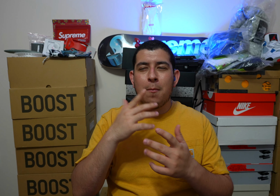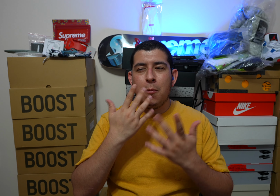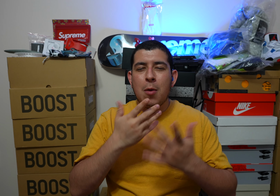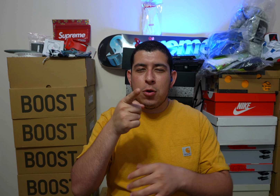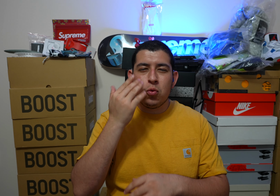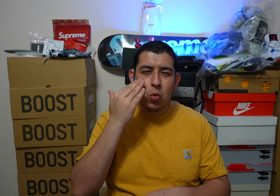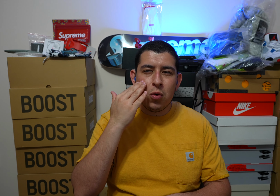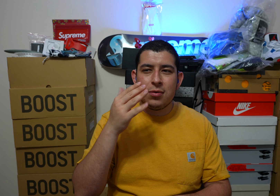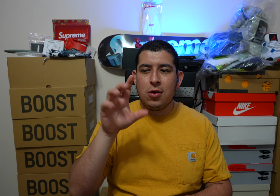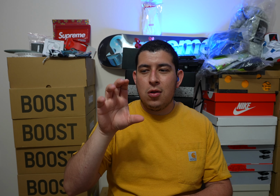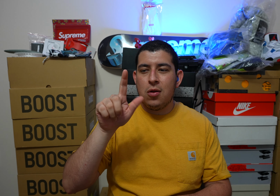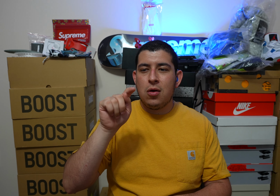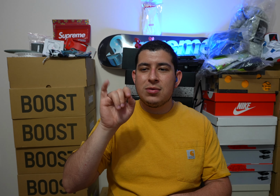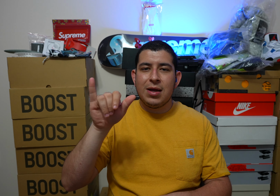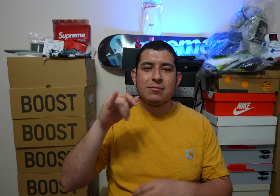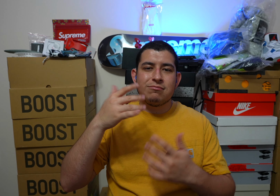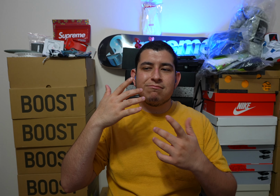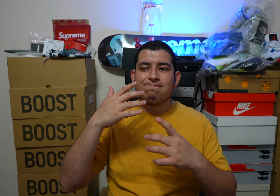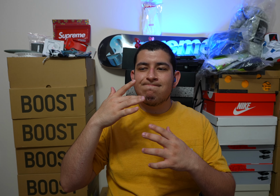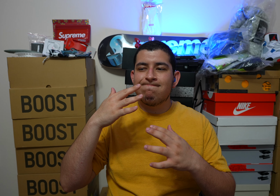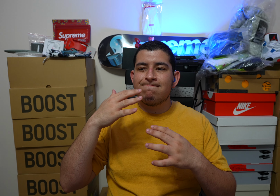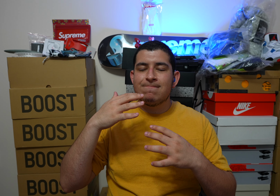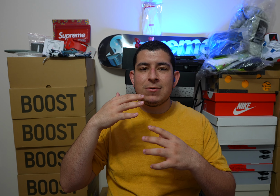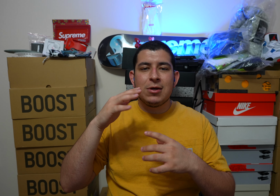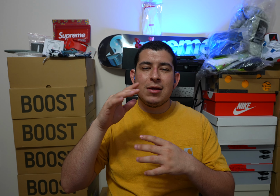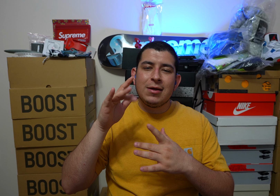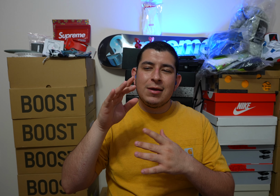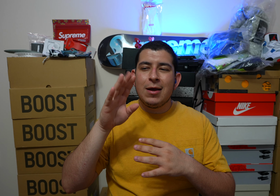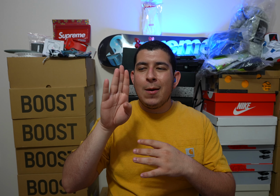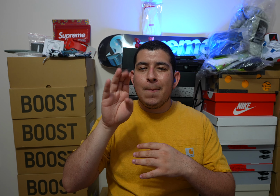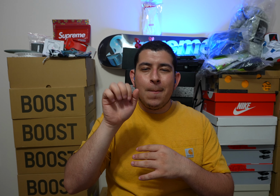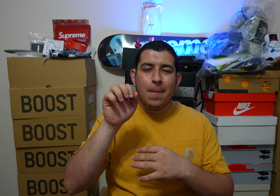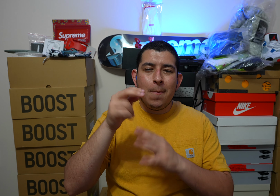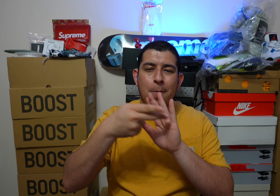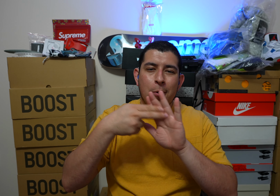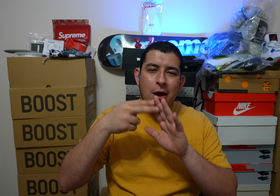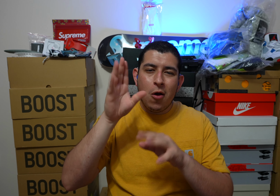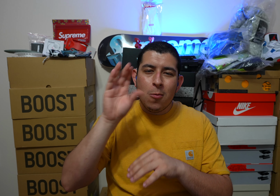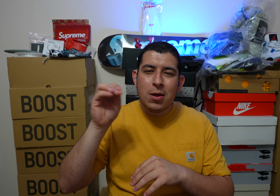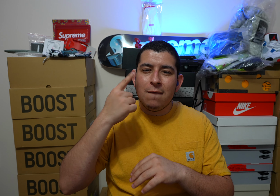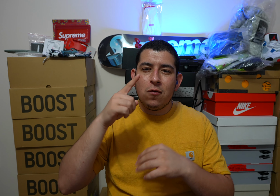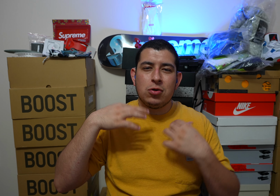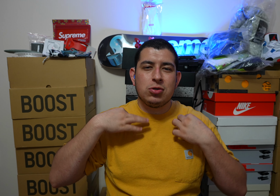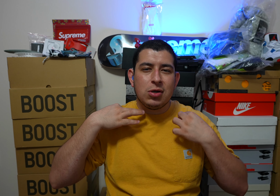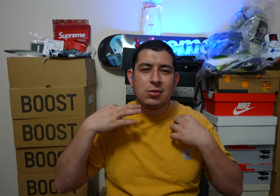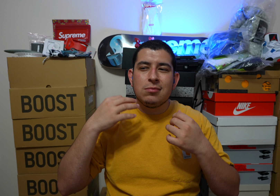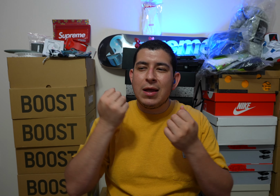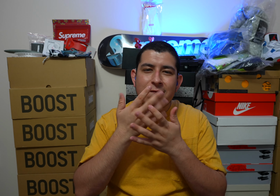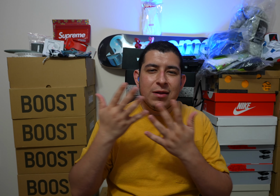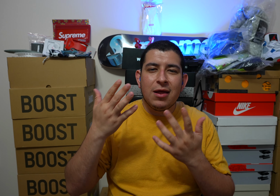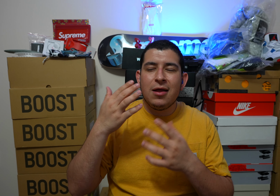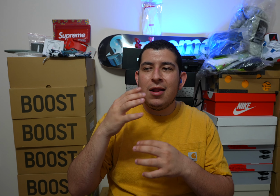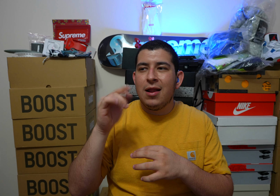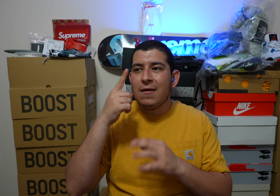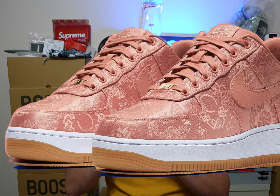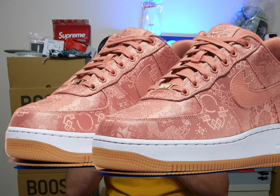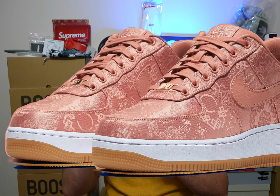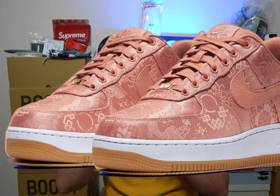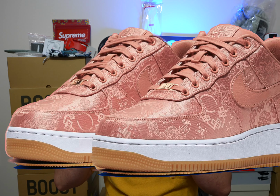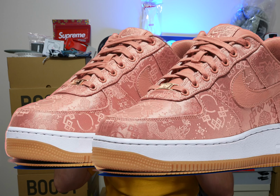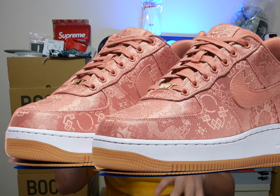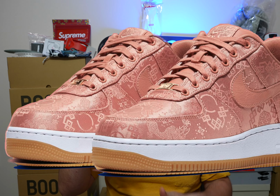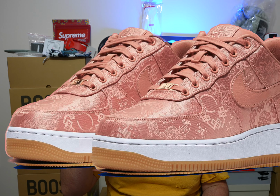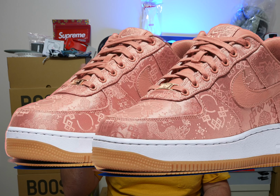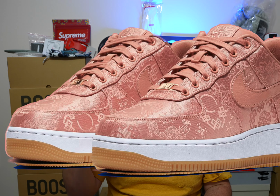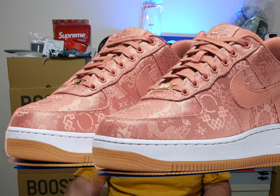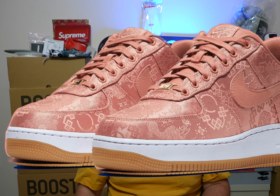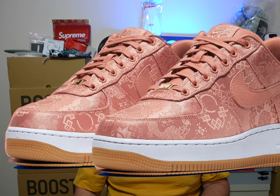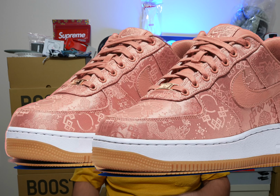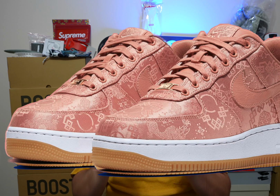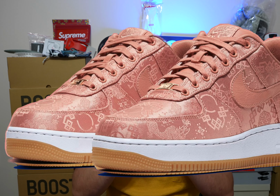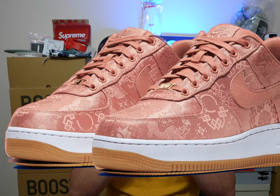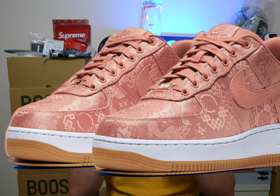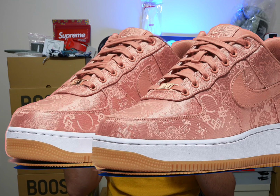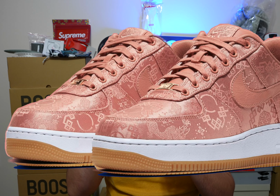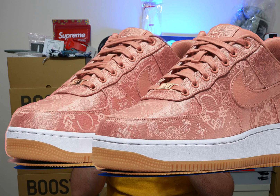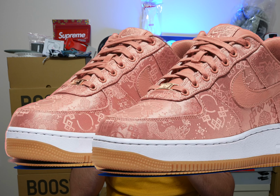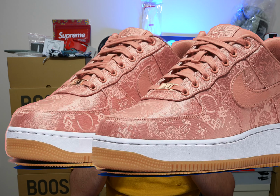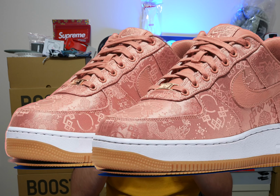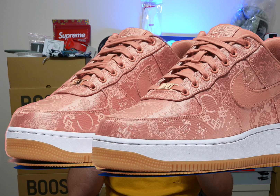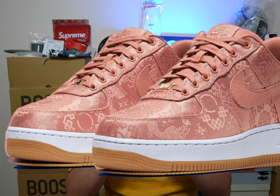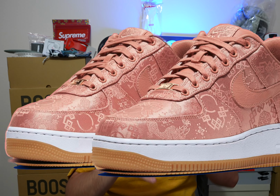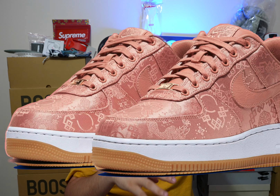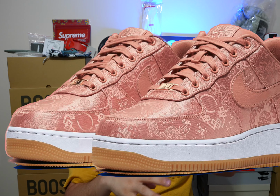The Clot brand is brand-like clothing or sneaker. For example, hype sneakers like this.